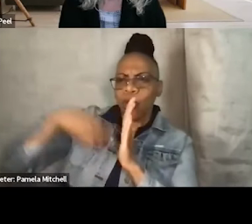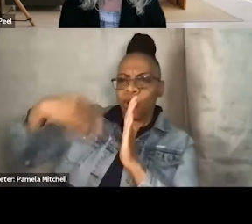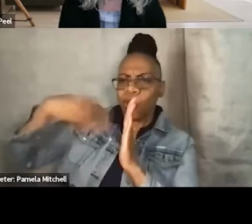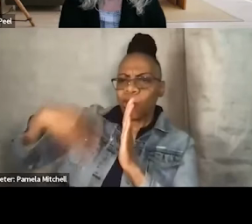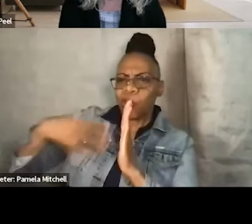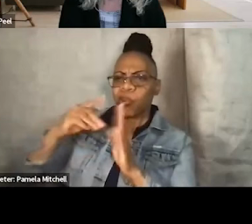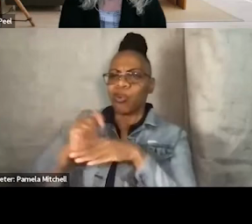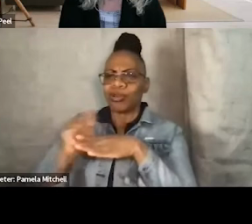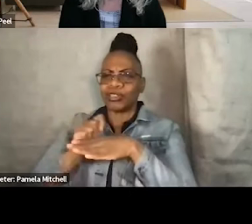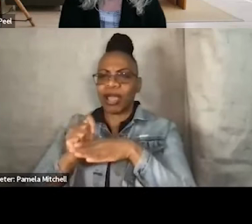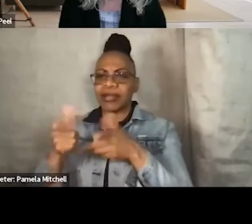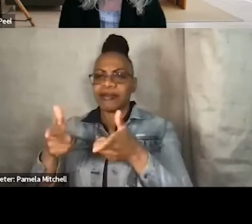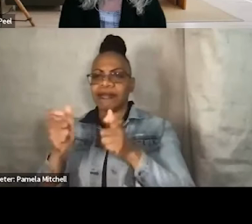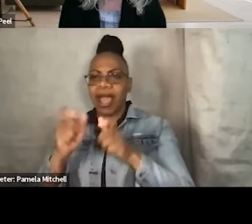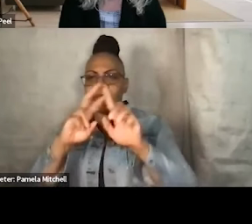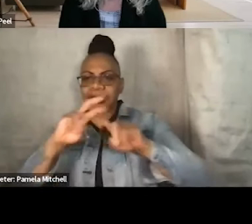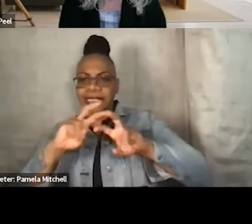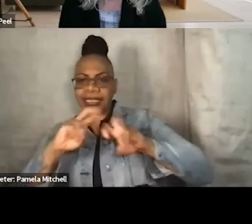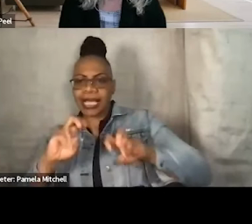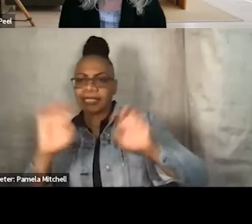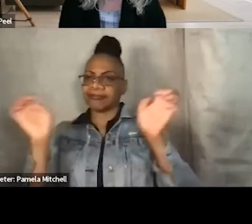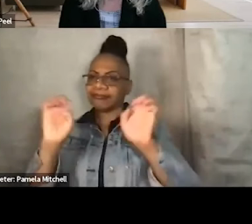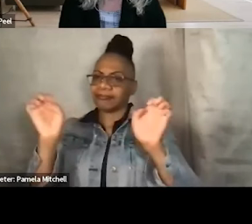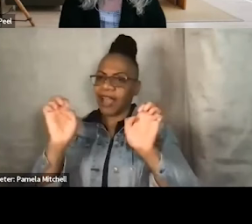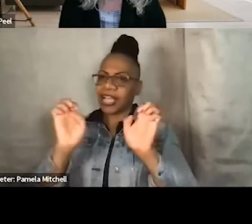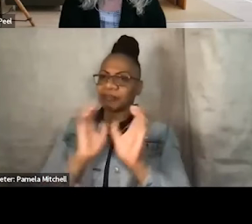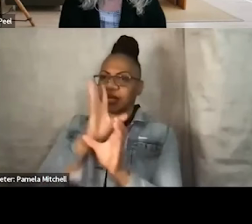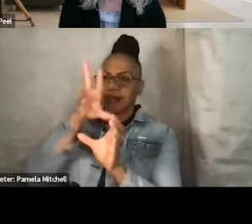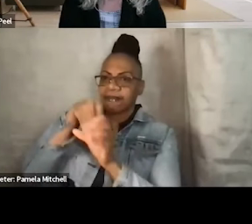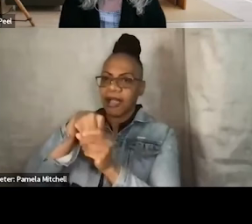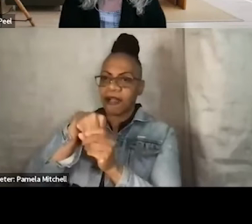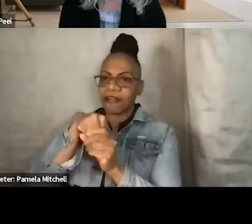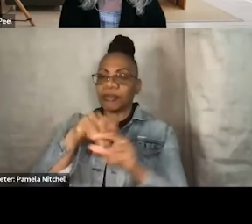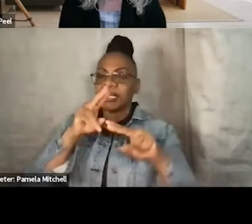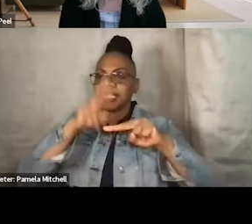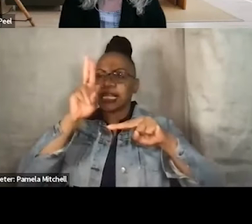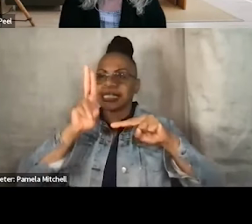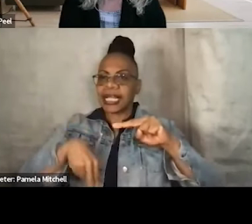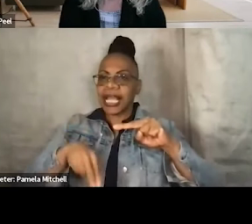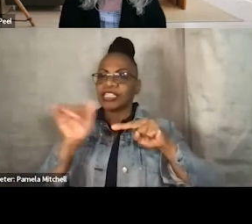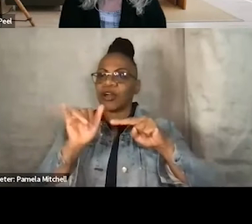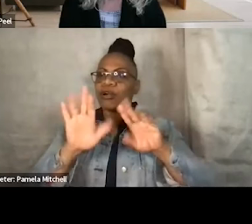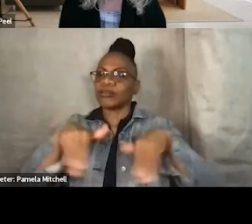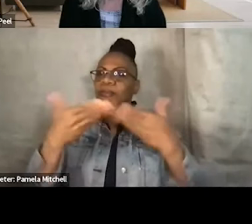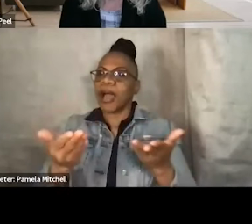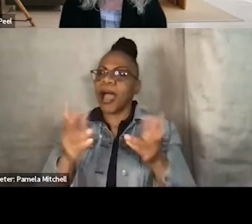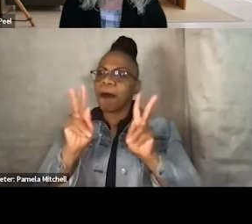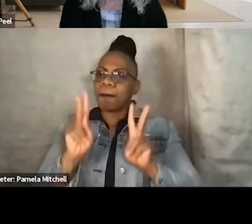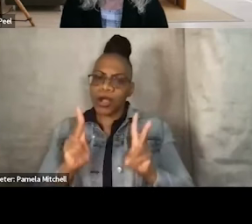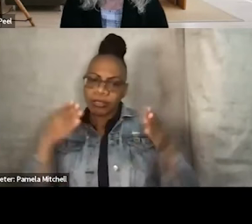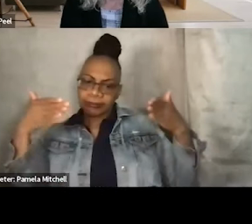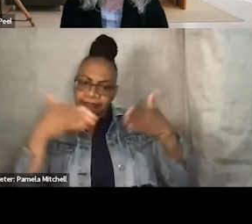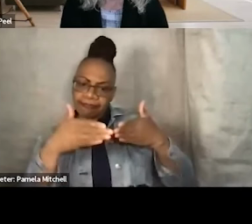crisis intervention, deescalation, and how to provide person-centered and recovery-focused services.